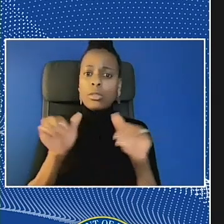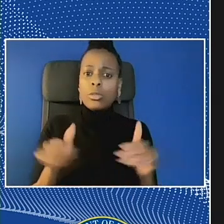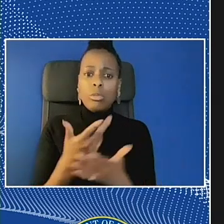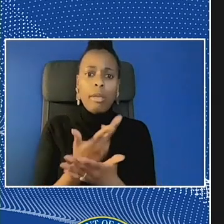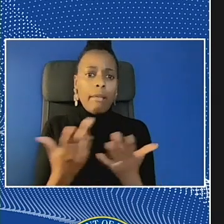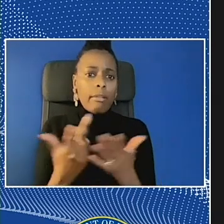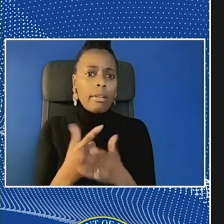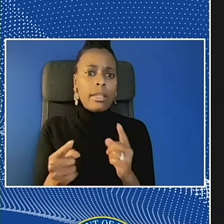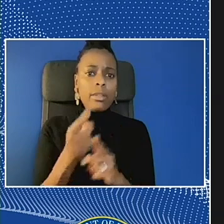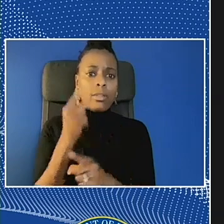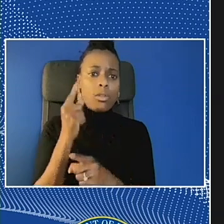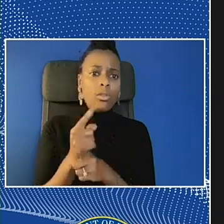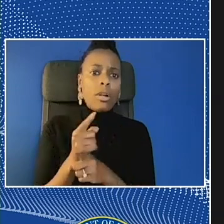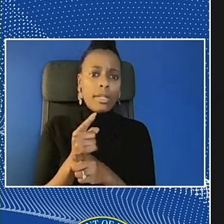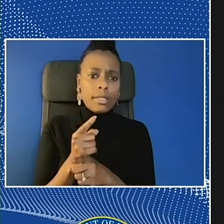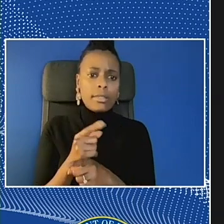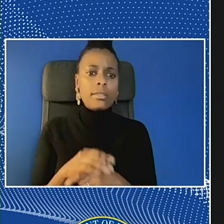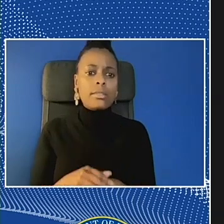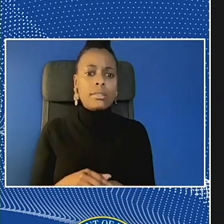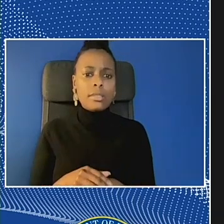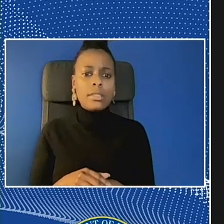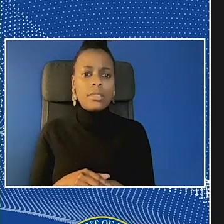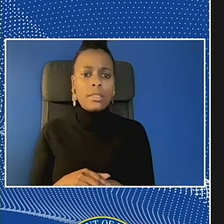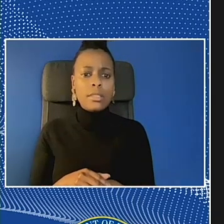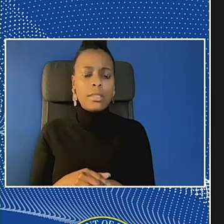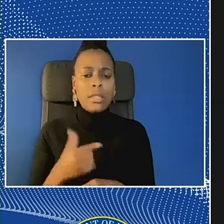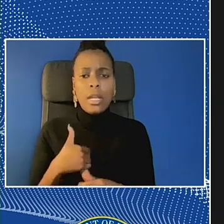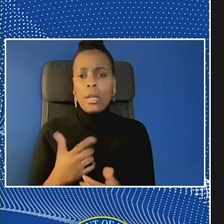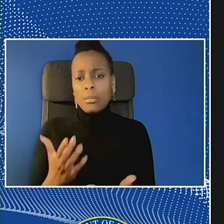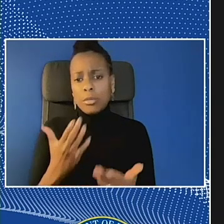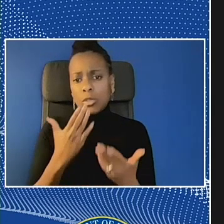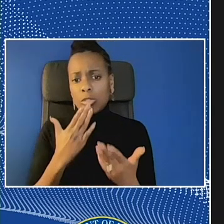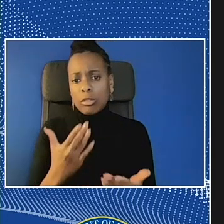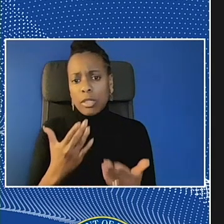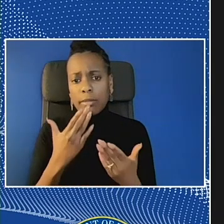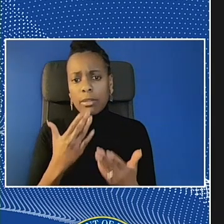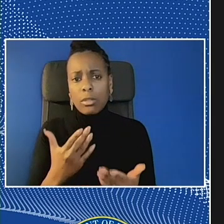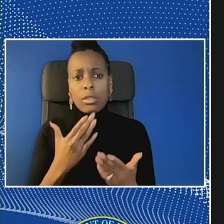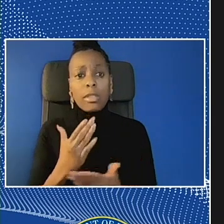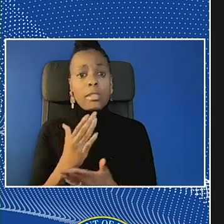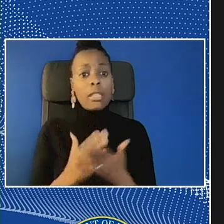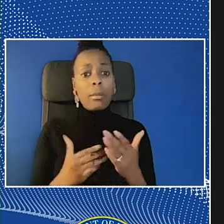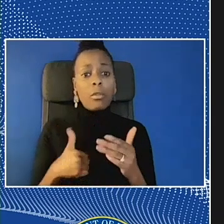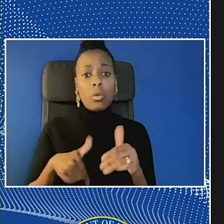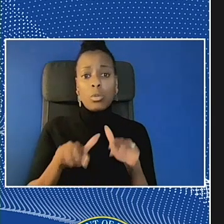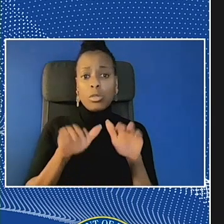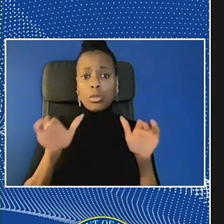And again, I'm really grateful that hopefully some of what we're doing here will actually be able to help them come